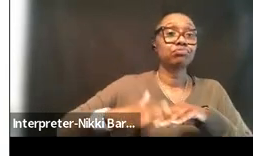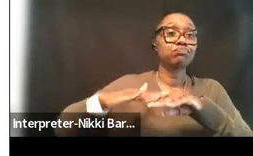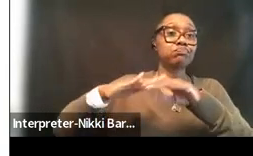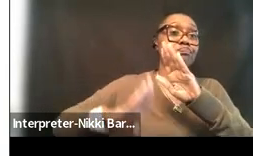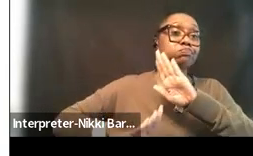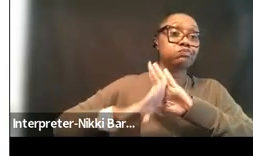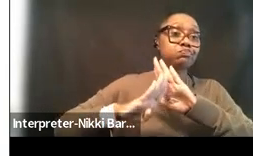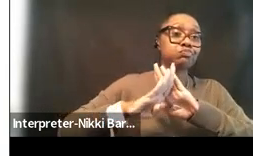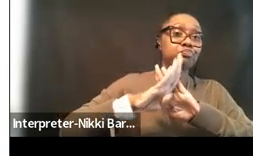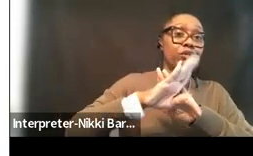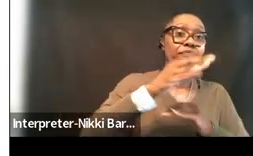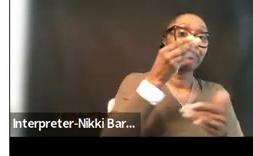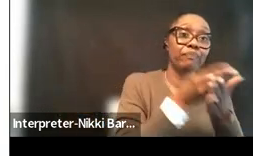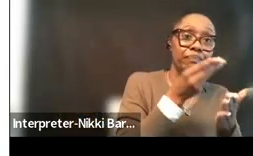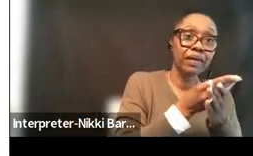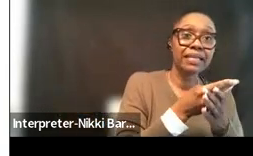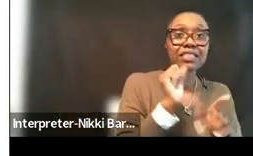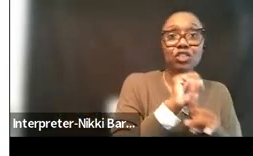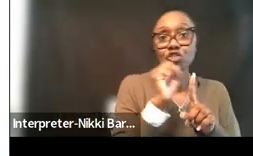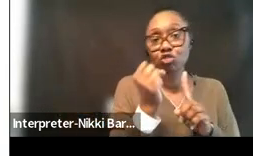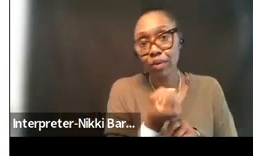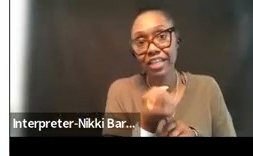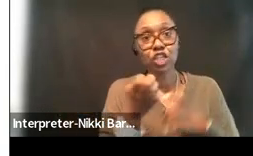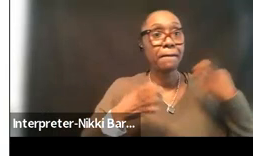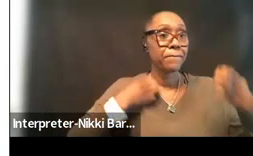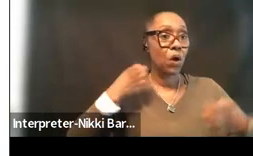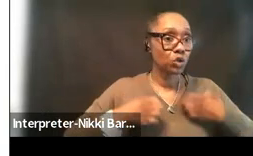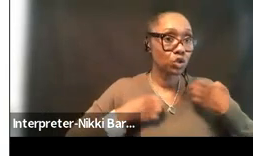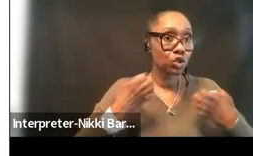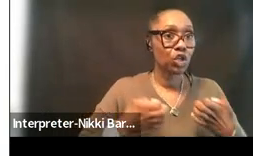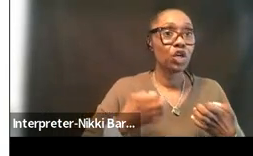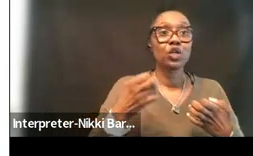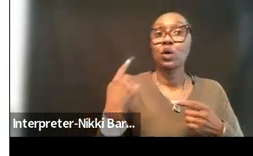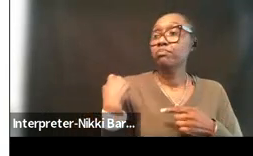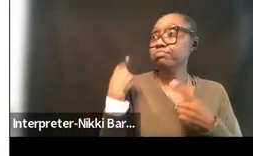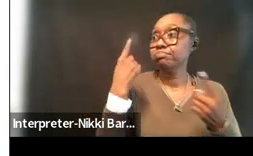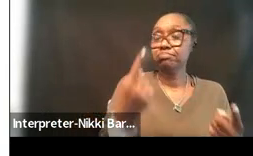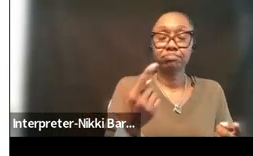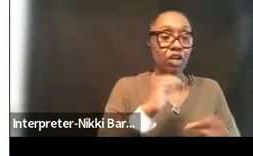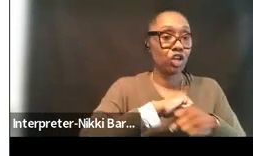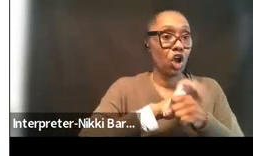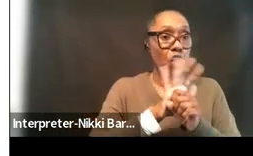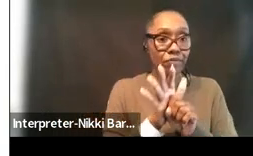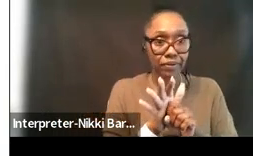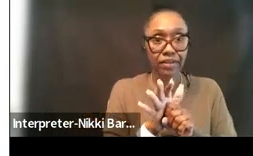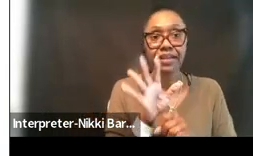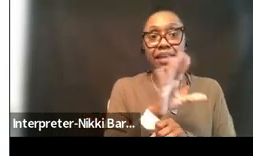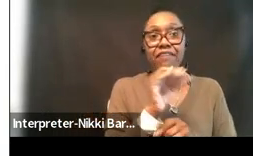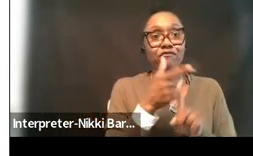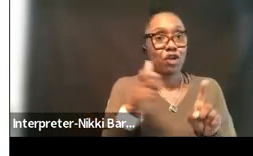And we have been experiencing both at escalated rates since the COVID-19 pandemic and the traumas that have been produced from that.